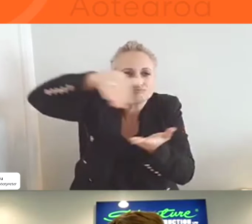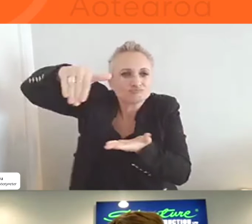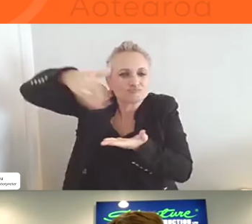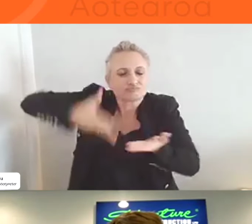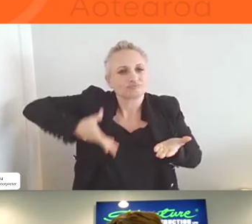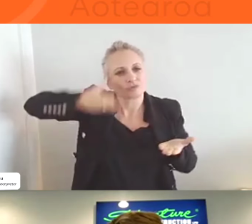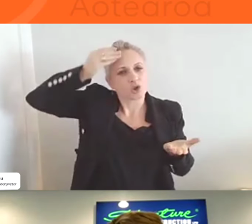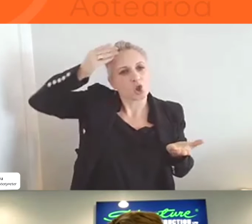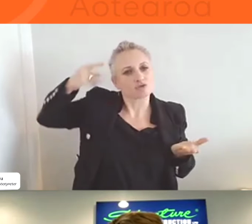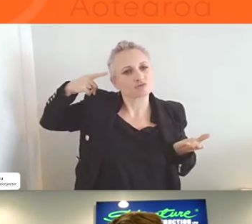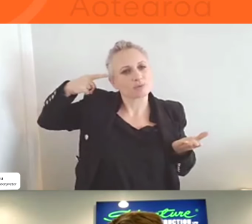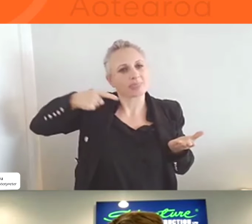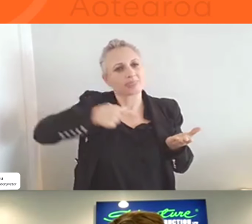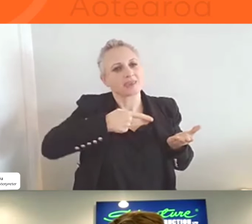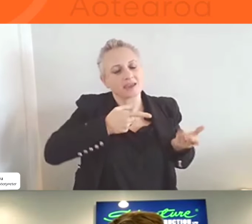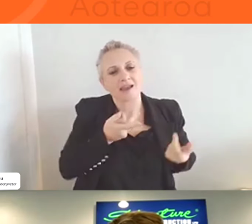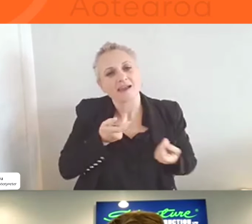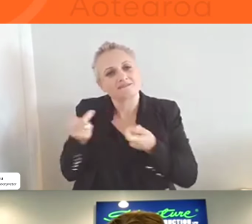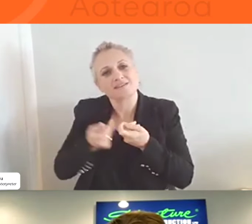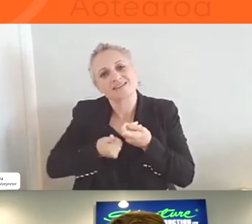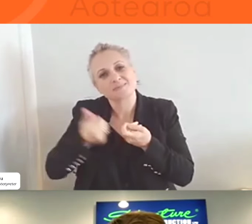into our network. So yeah, lux levels are definitely considered